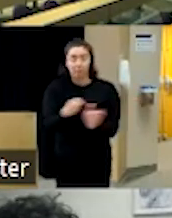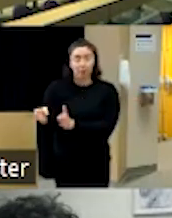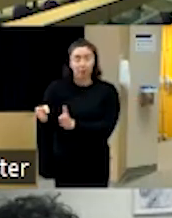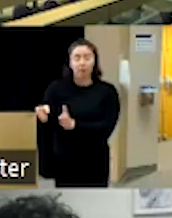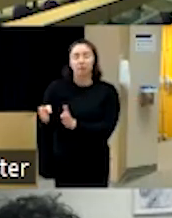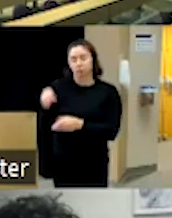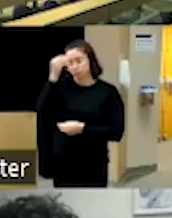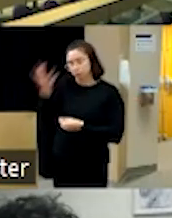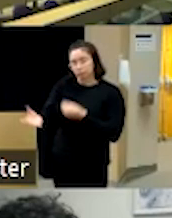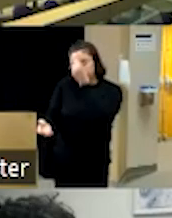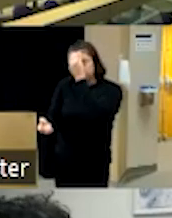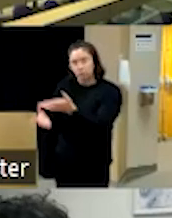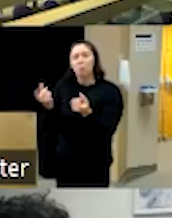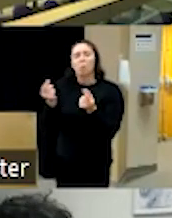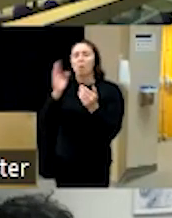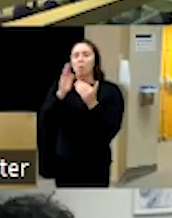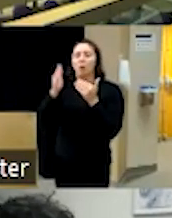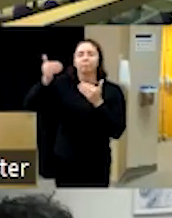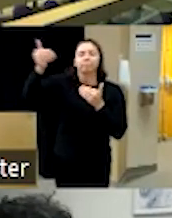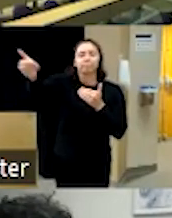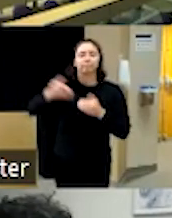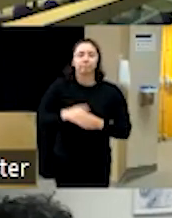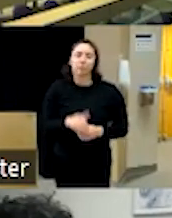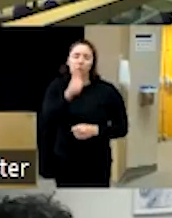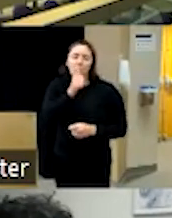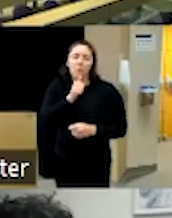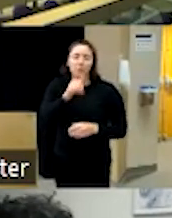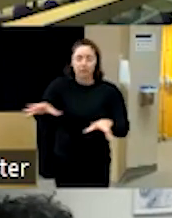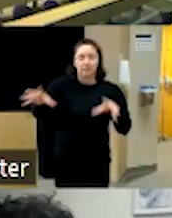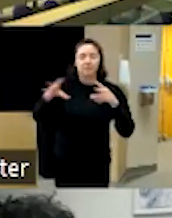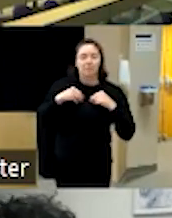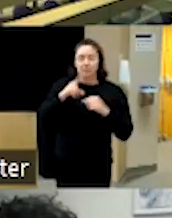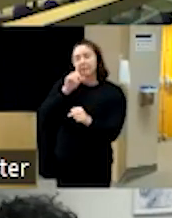understanding of what's going to happen in terms of coping acceptance and commitment to therapy